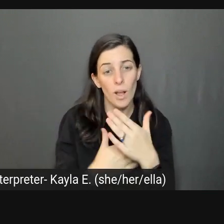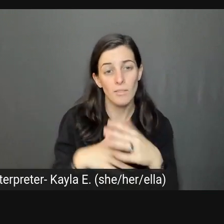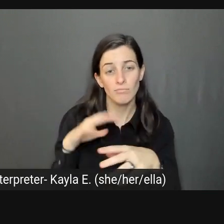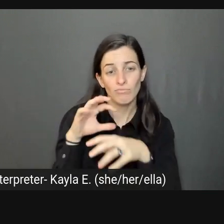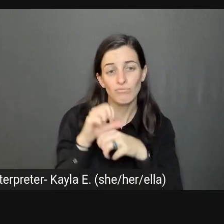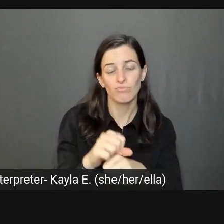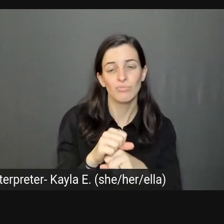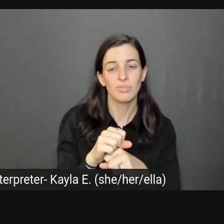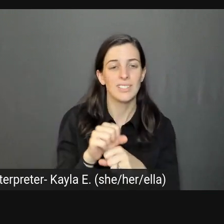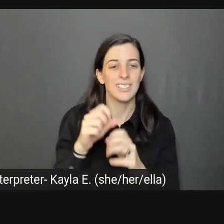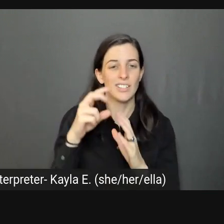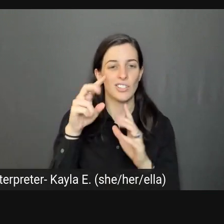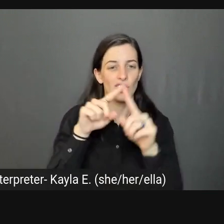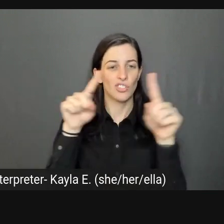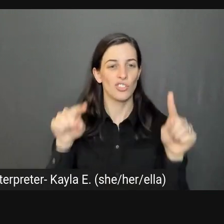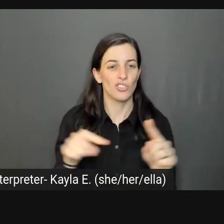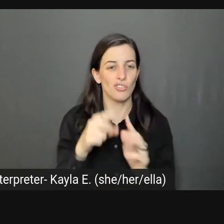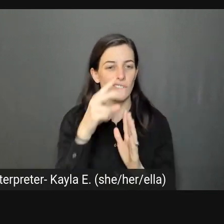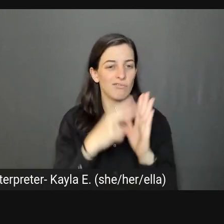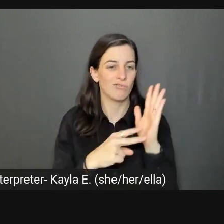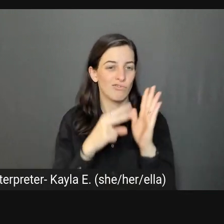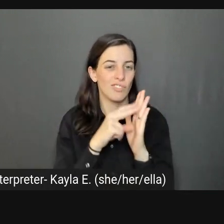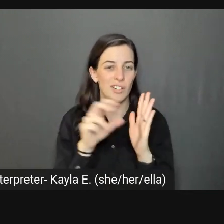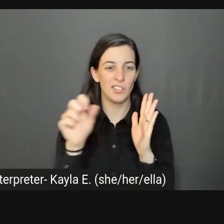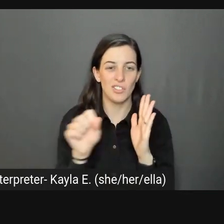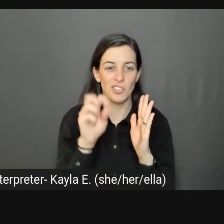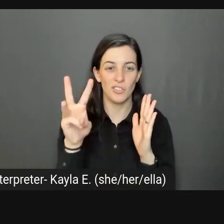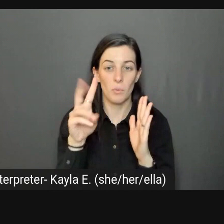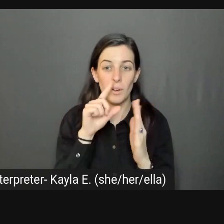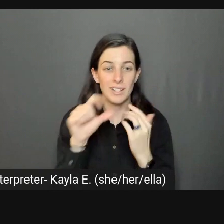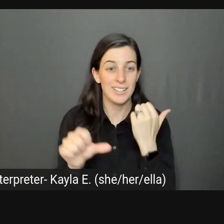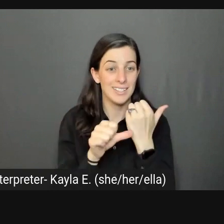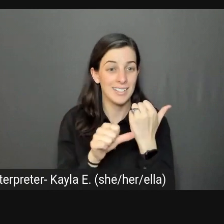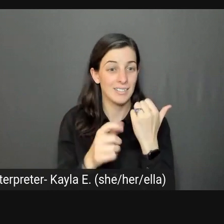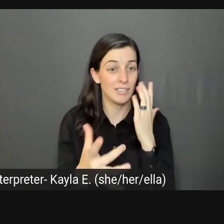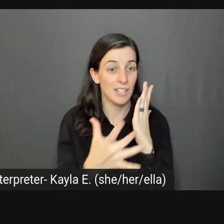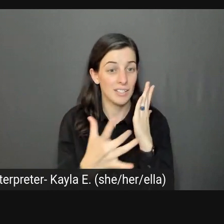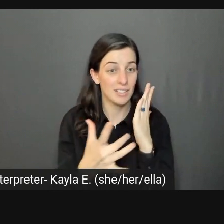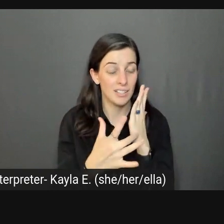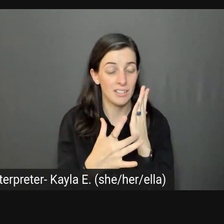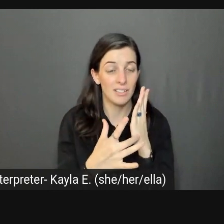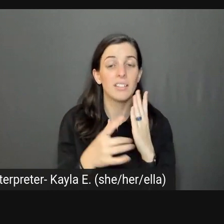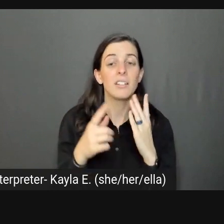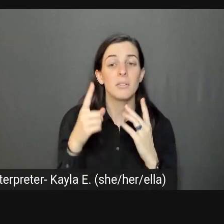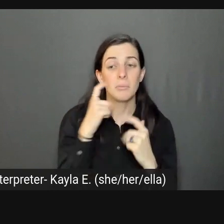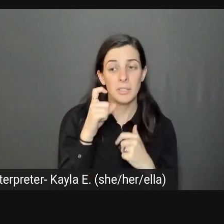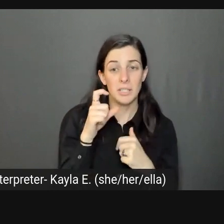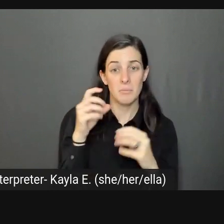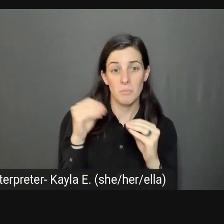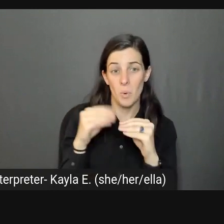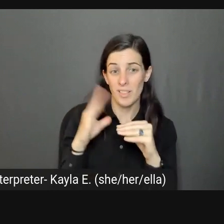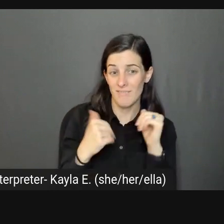and other assistive technology products for the blind due to the experience of more than 15 years